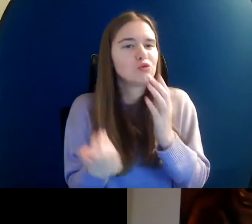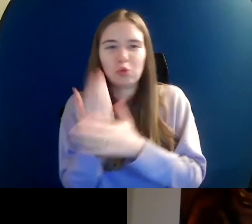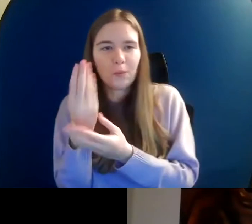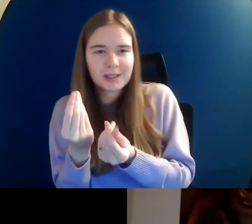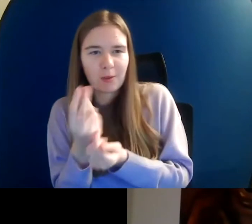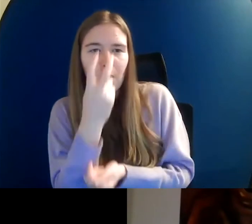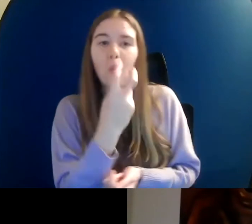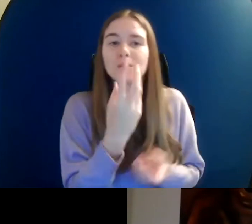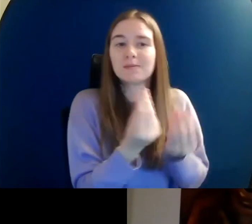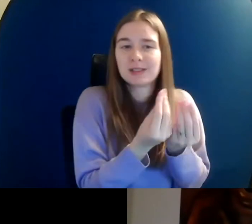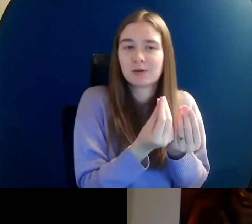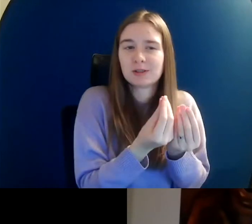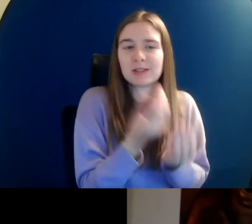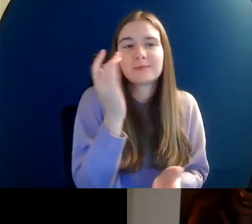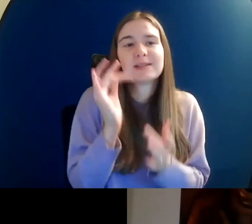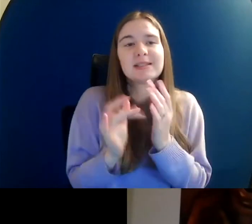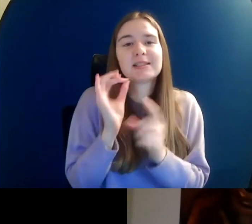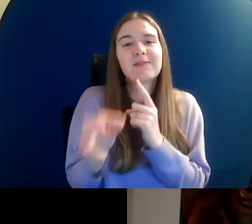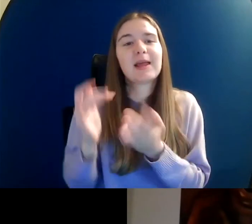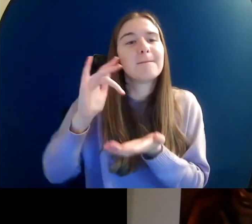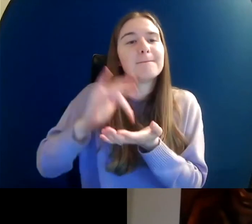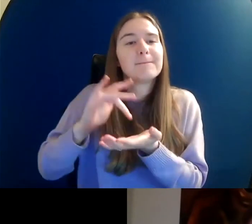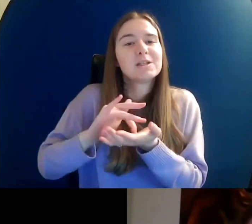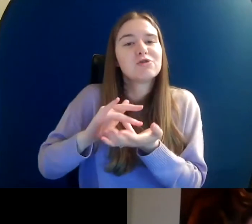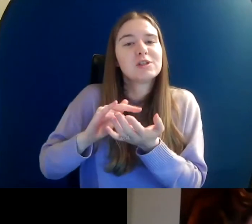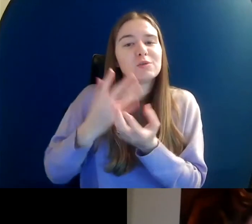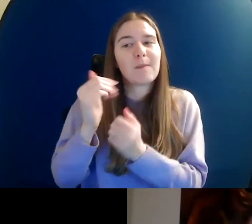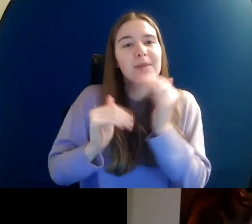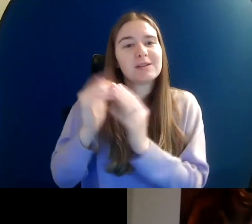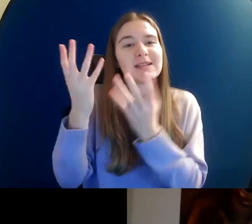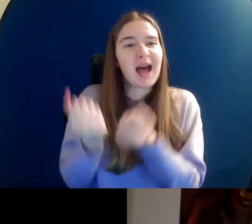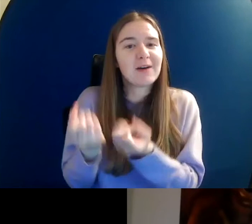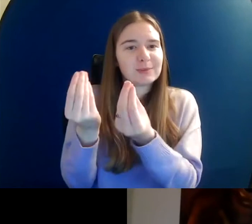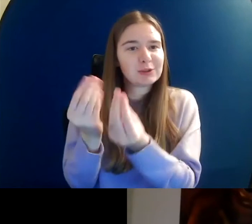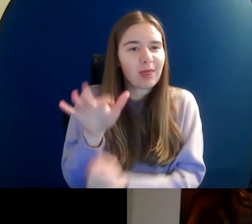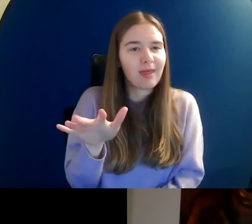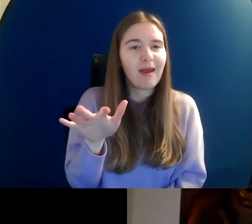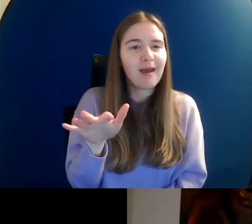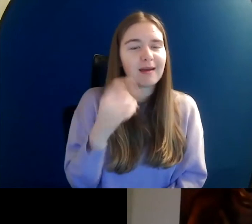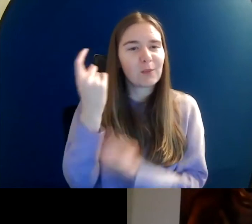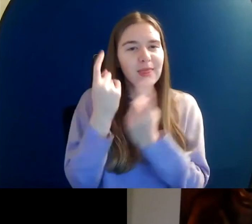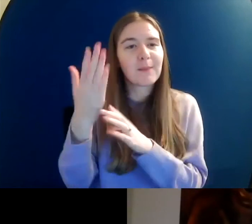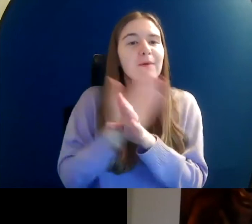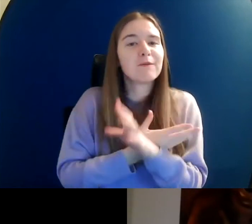where desolate buildings hold enough materials to make whole new structures. Can we think before we use? Can we reclaim used resources,